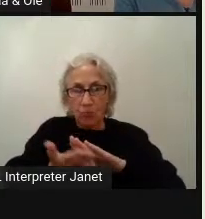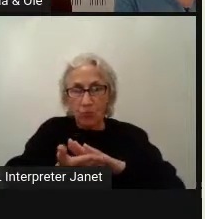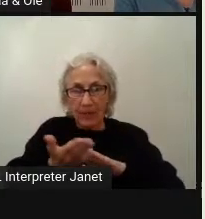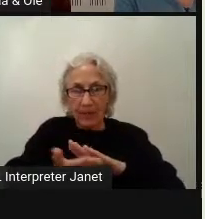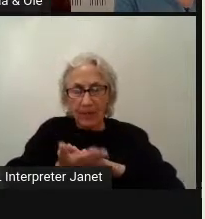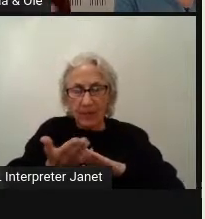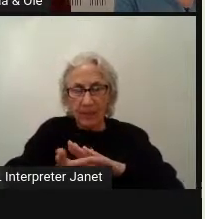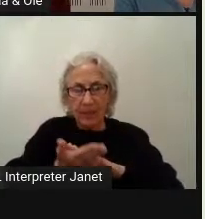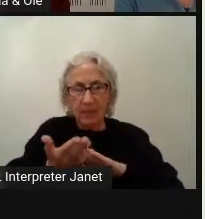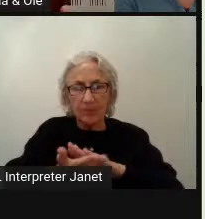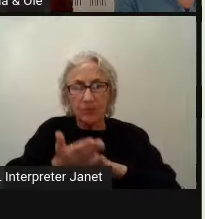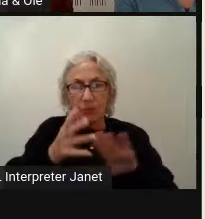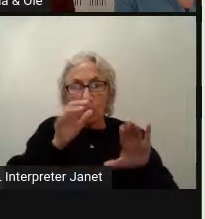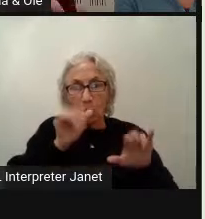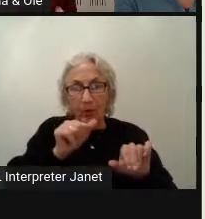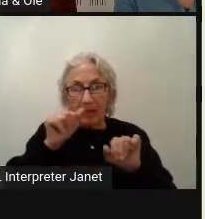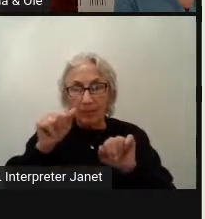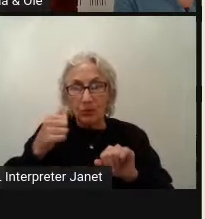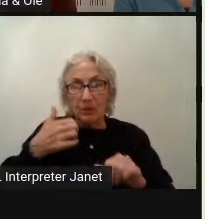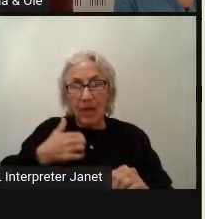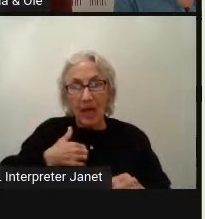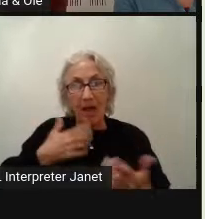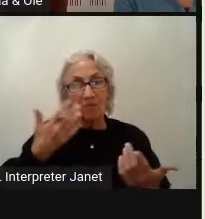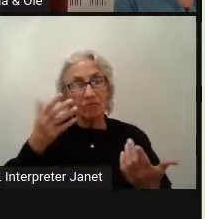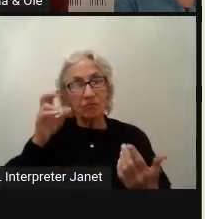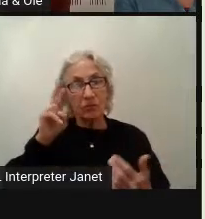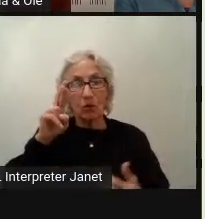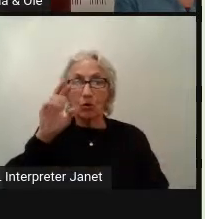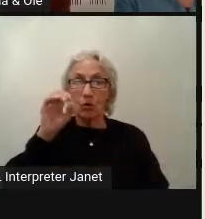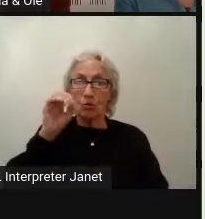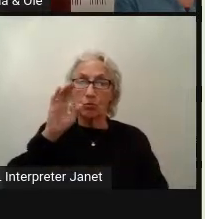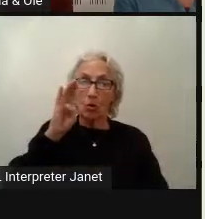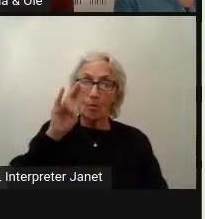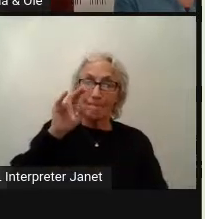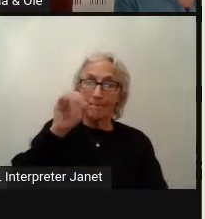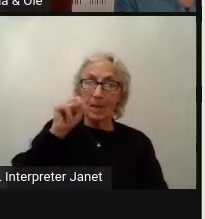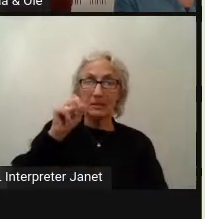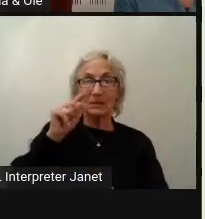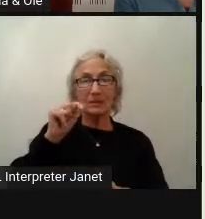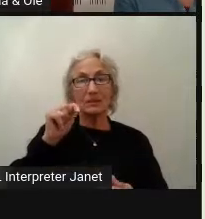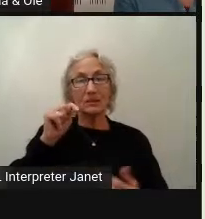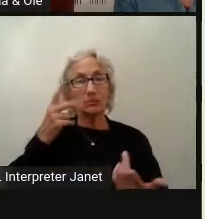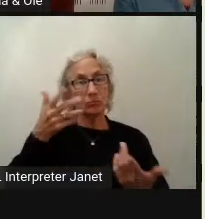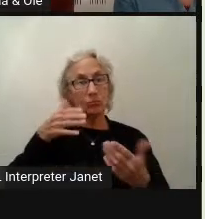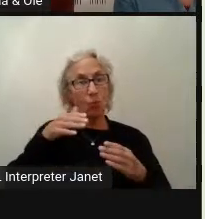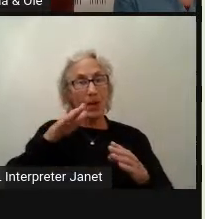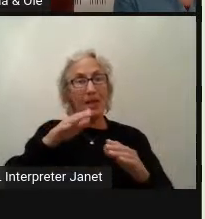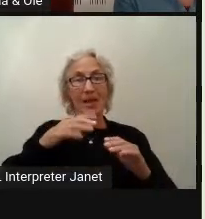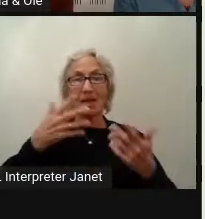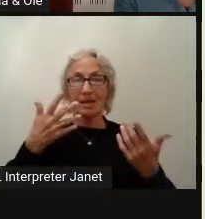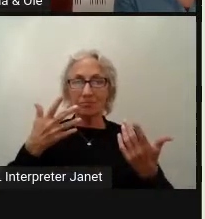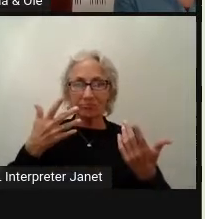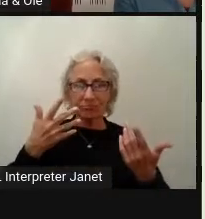are we perceiving this crackly? Are we understanding this? Are able to operate this?